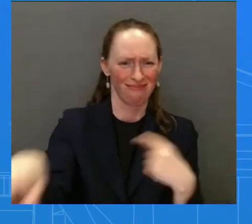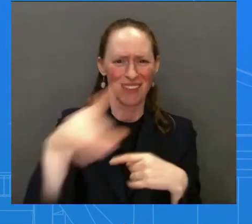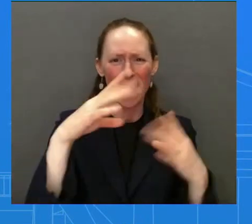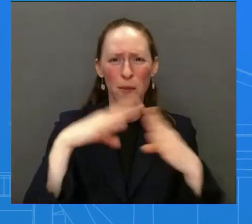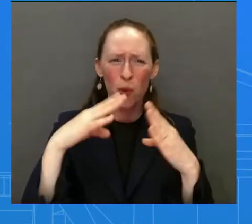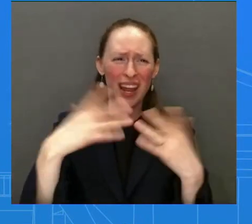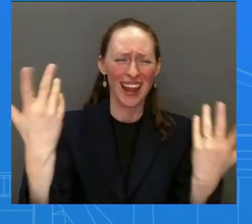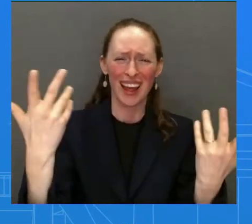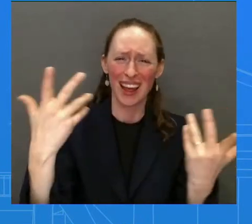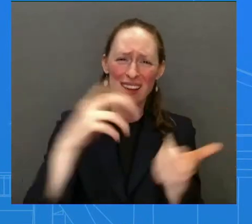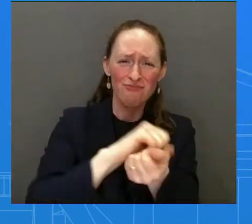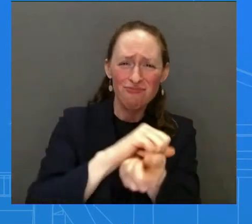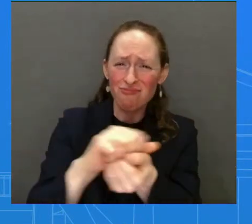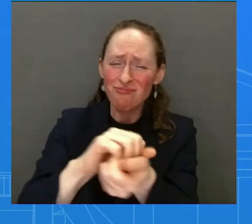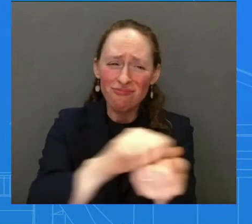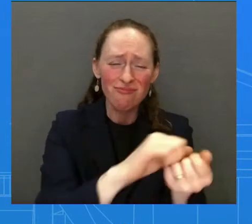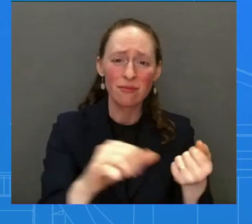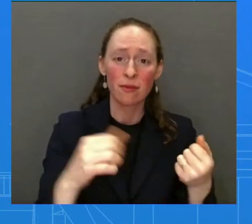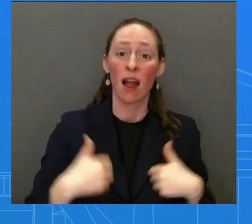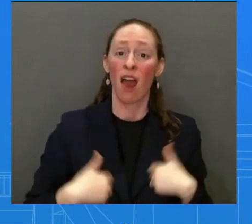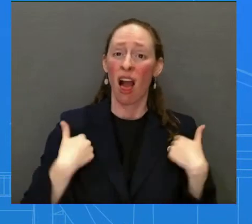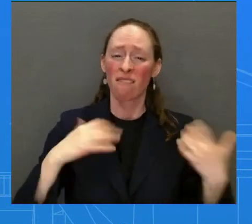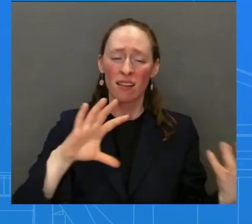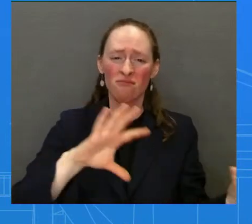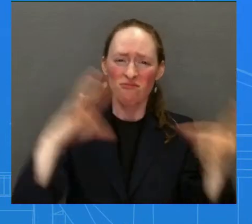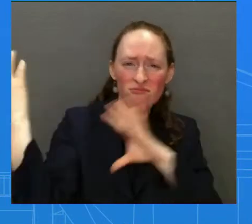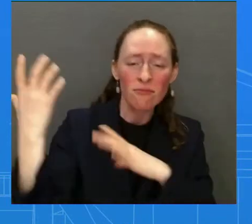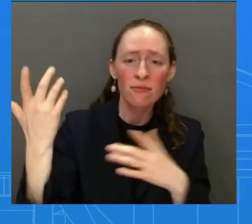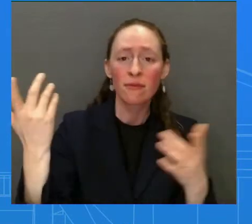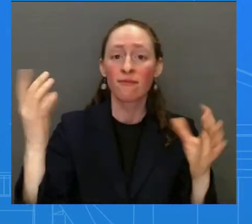have to be murdered before Republicans in Congress